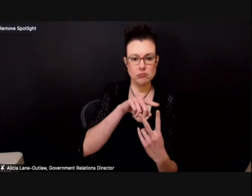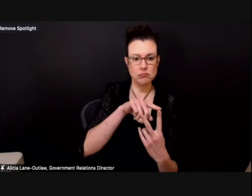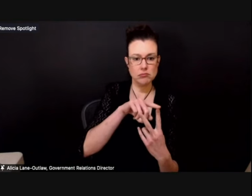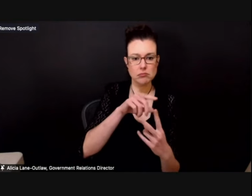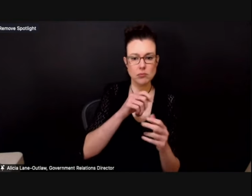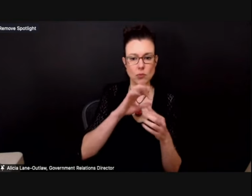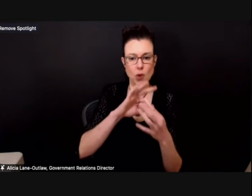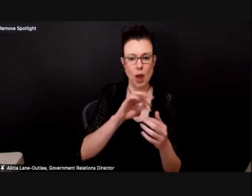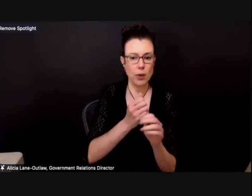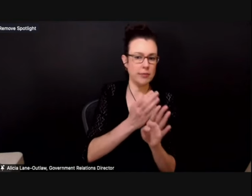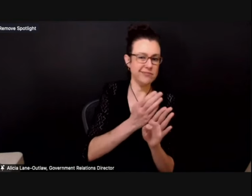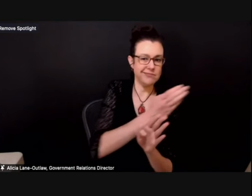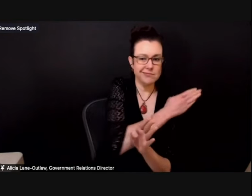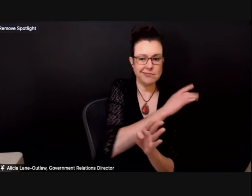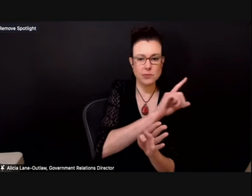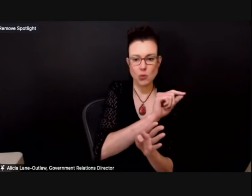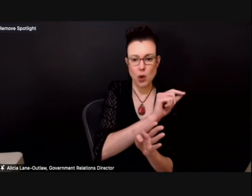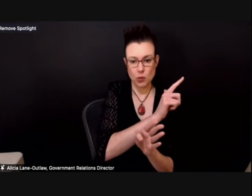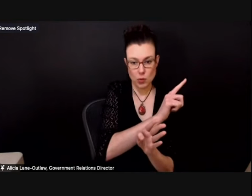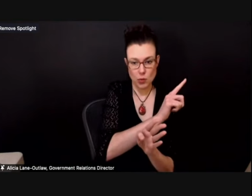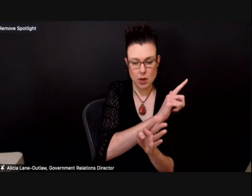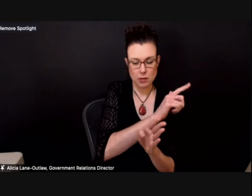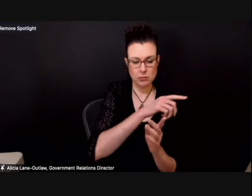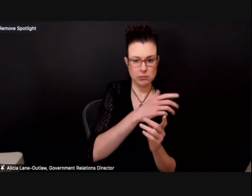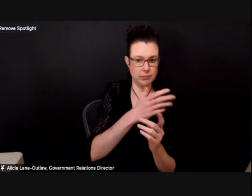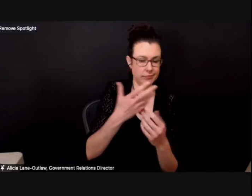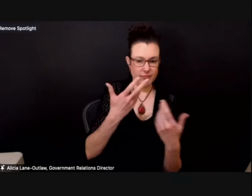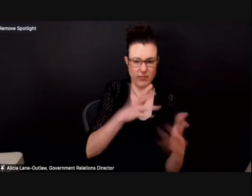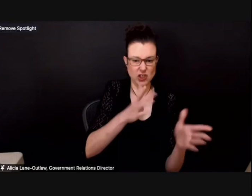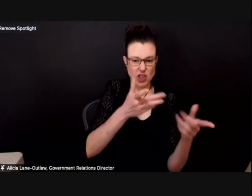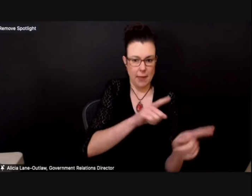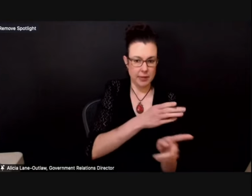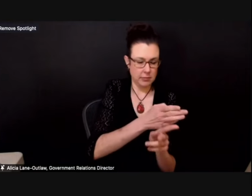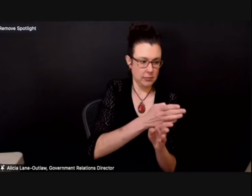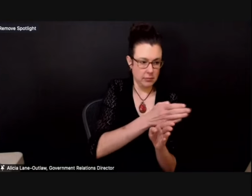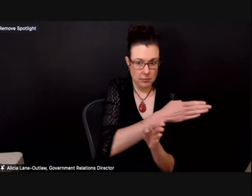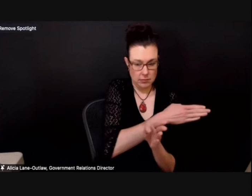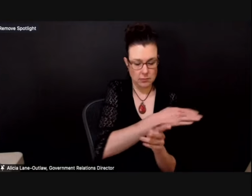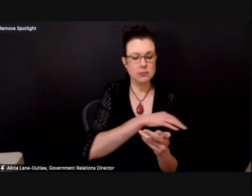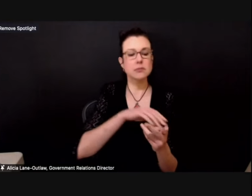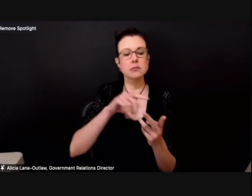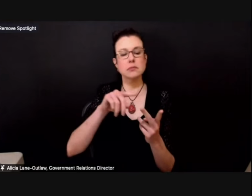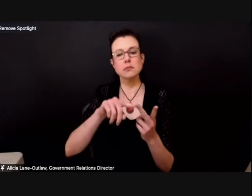One covers the recent 2021 legislative session. The second